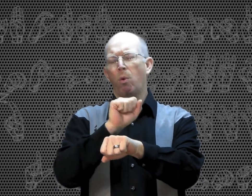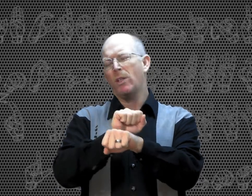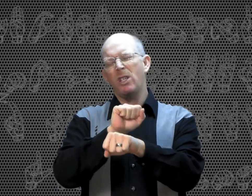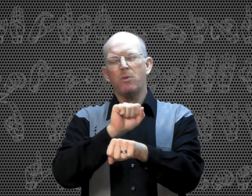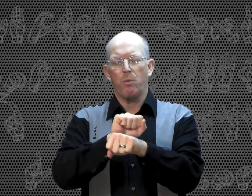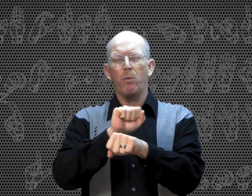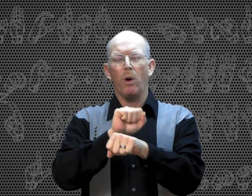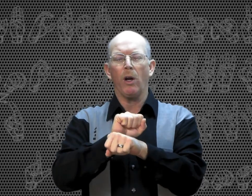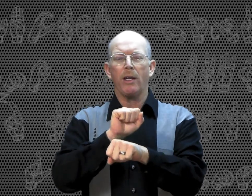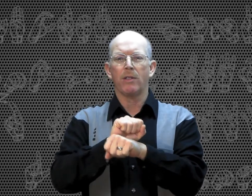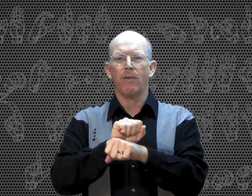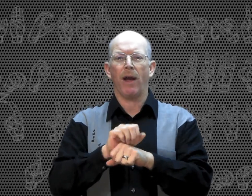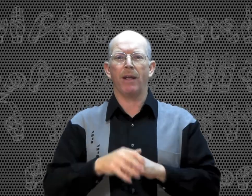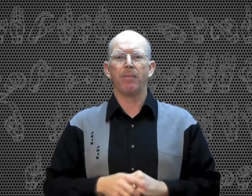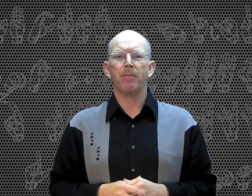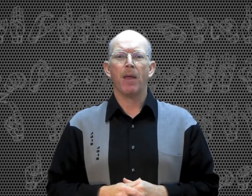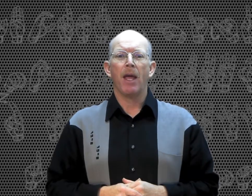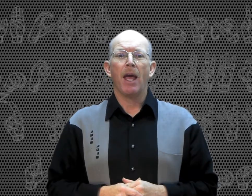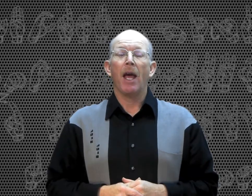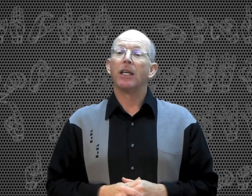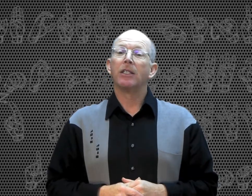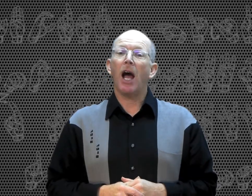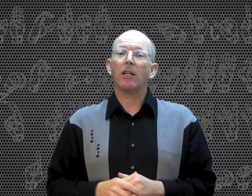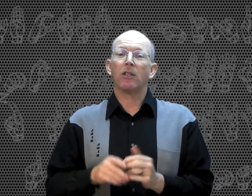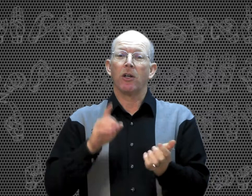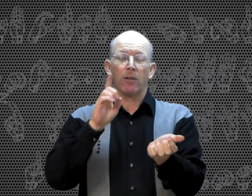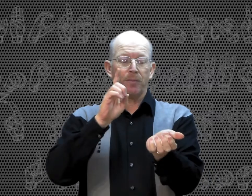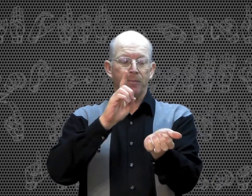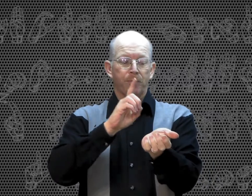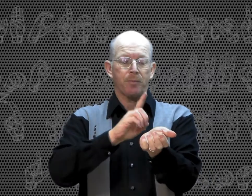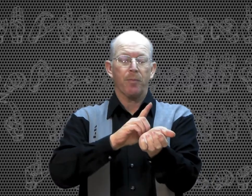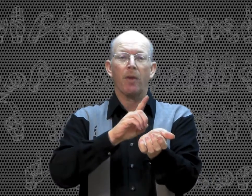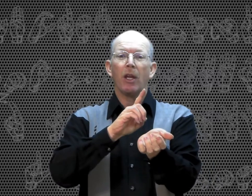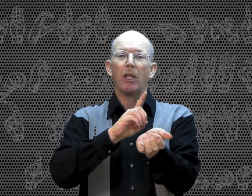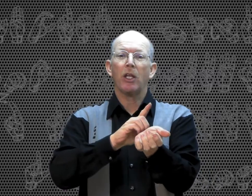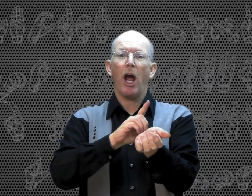JOB or just WORK is fine. DOCTOR